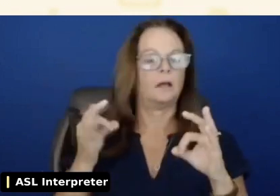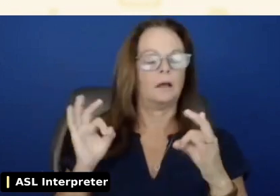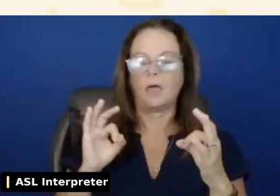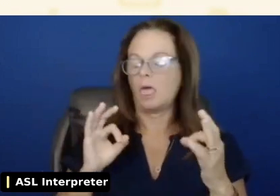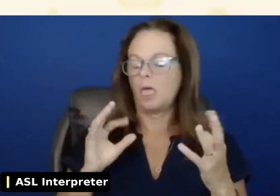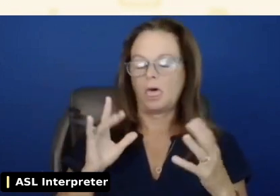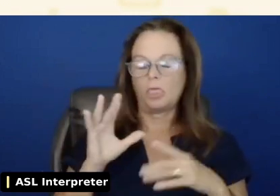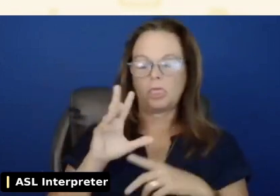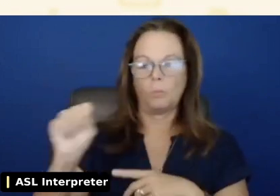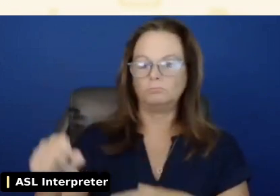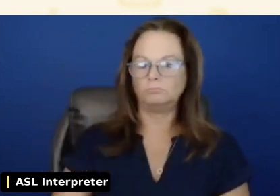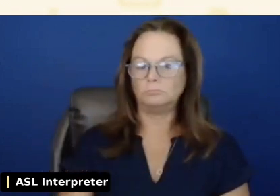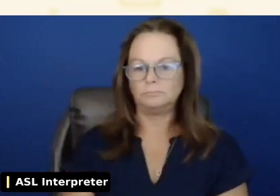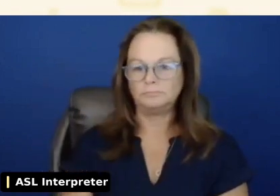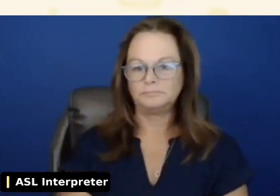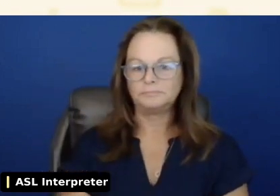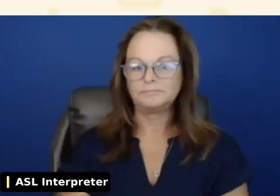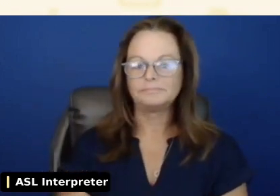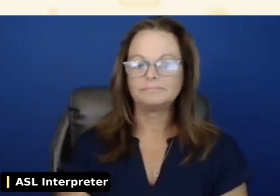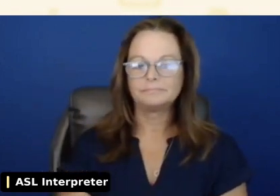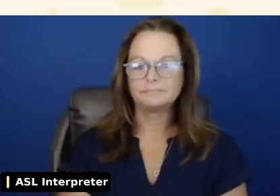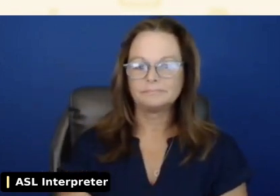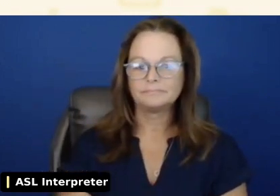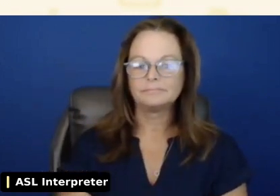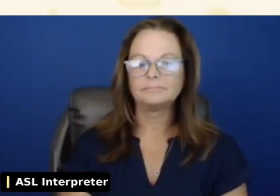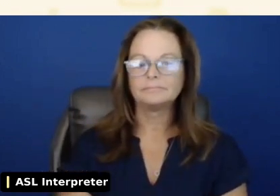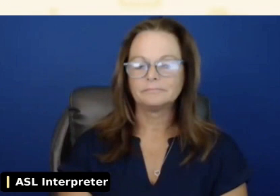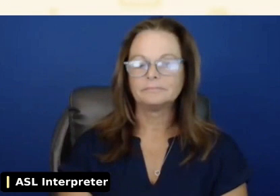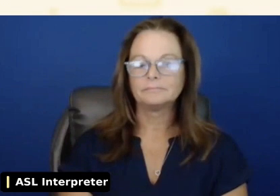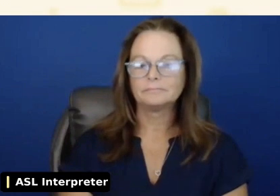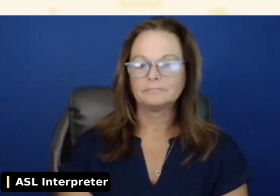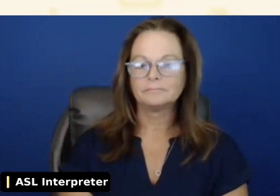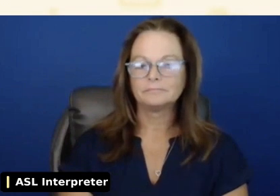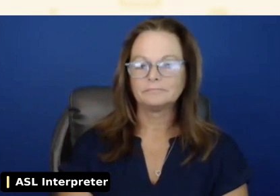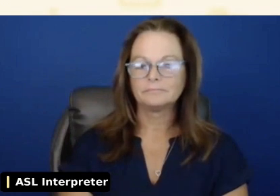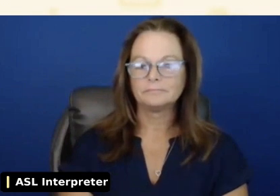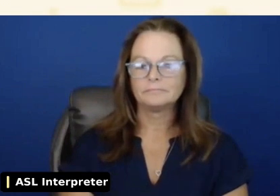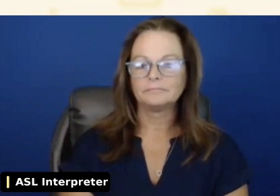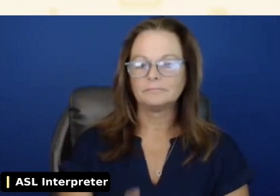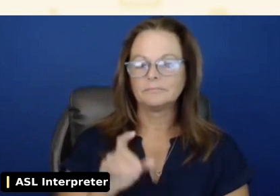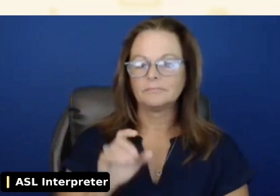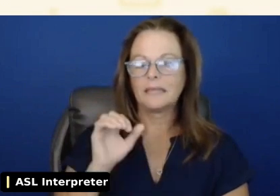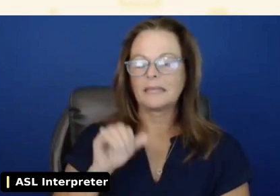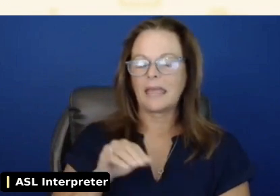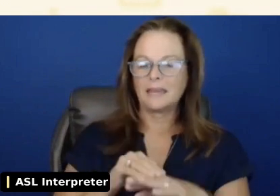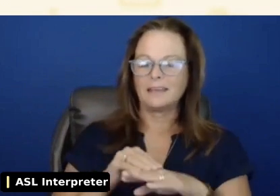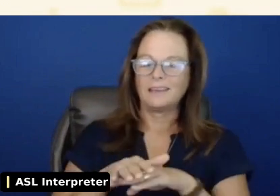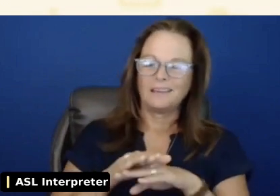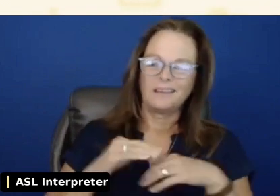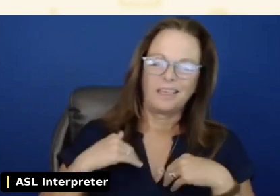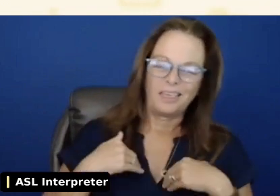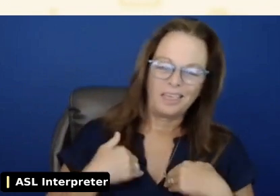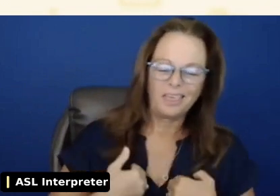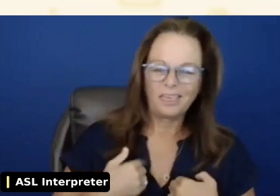And it can have a toll on your cognitive ability to understand